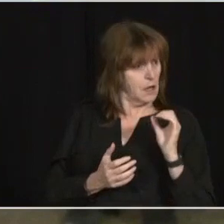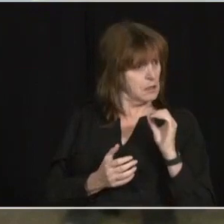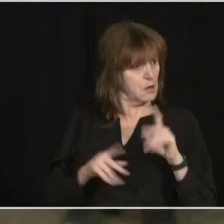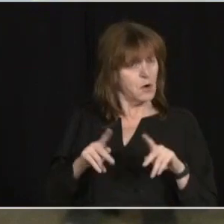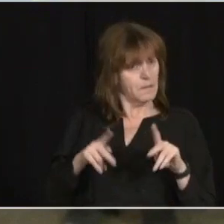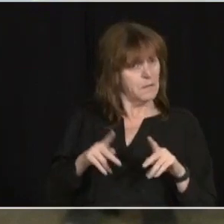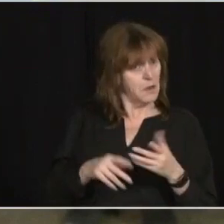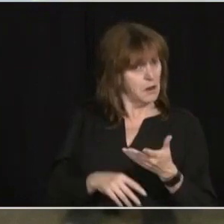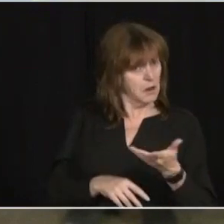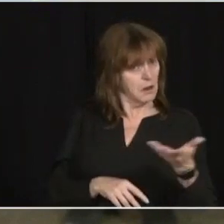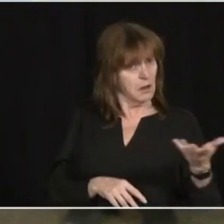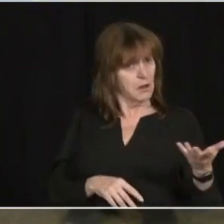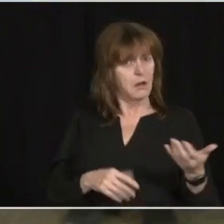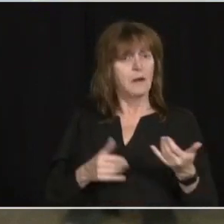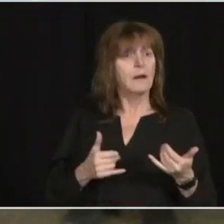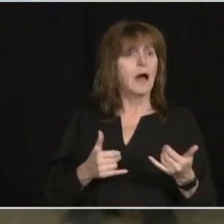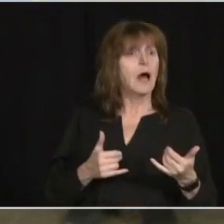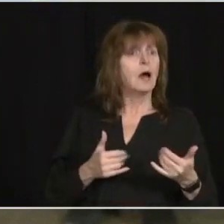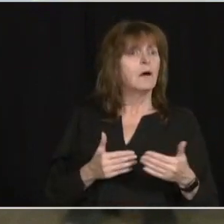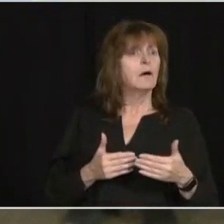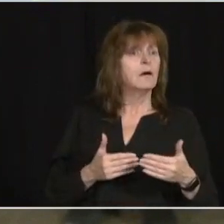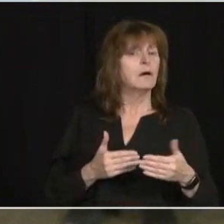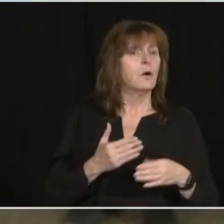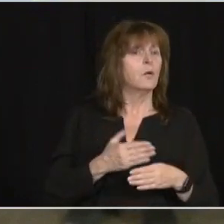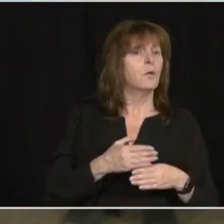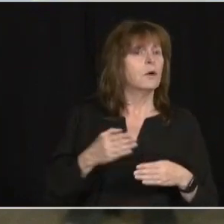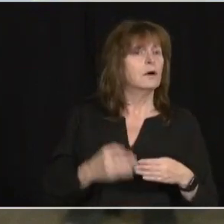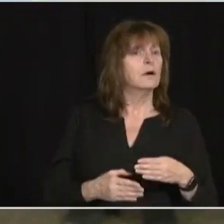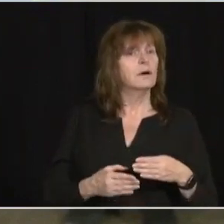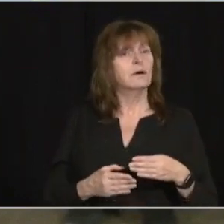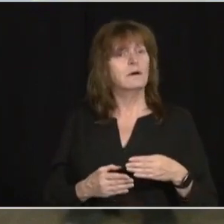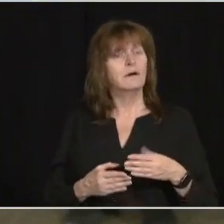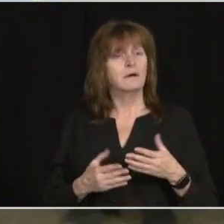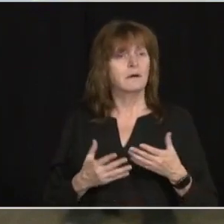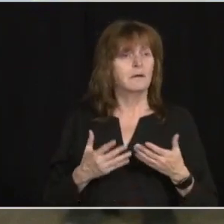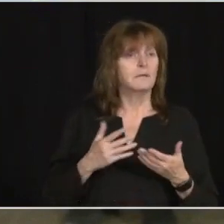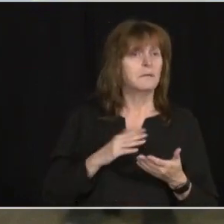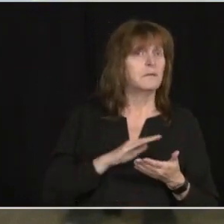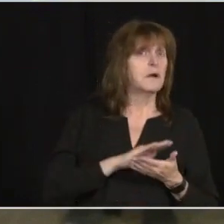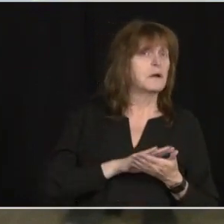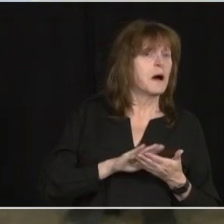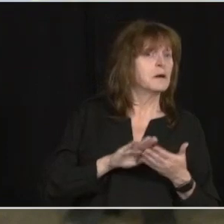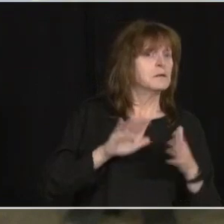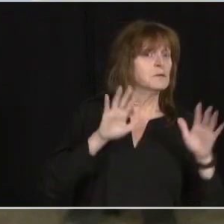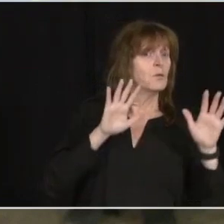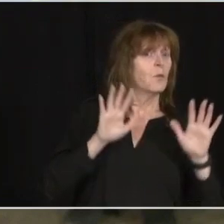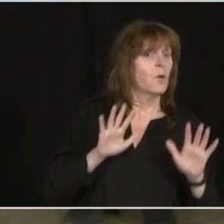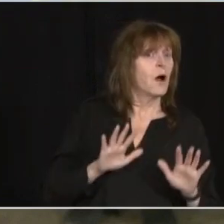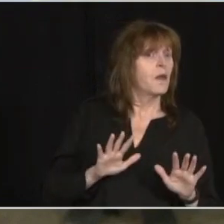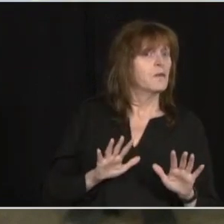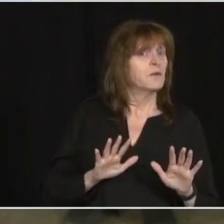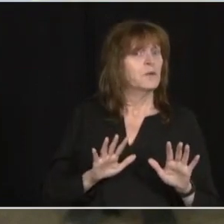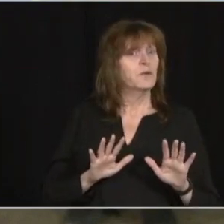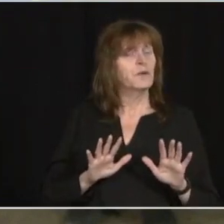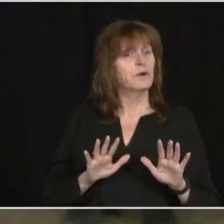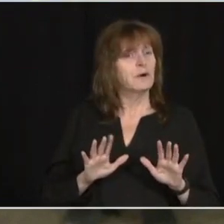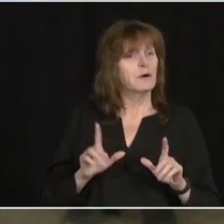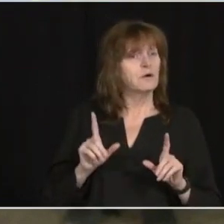It's going to be nicer. You've talked in the past about making sure people aren't out packing the streets or